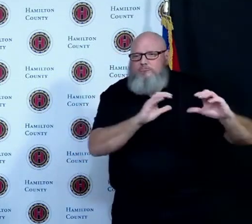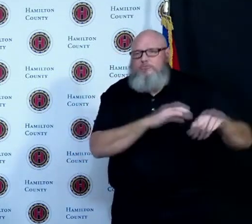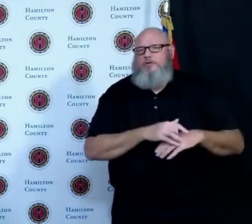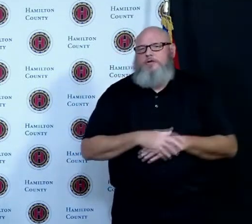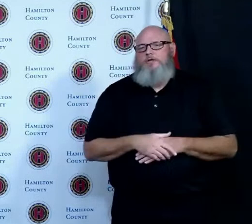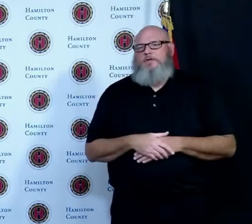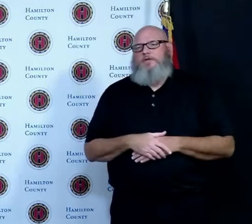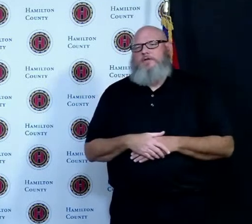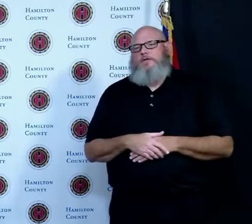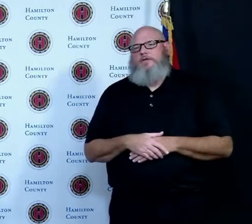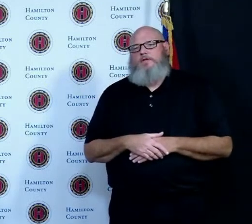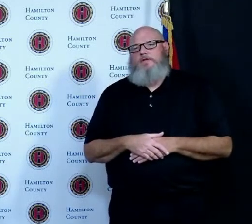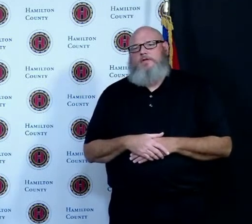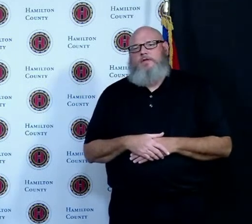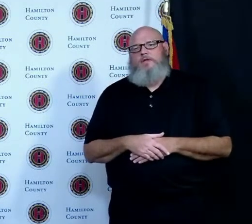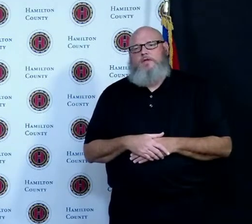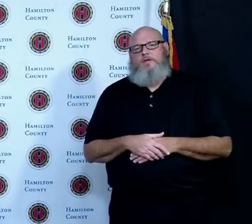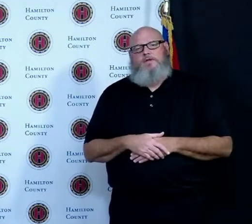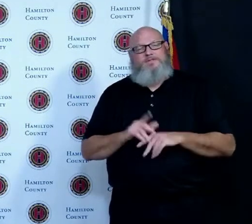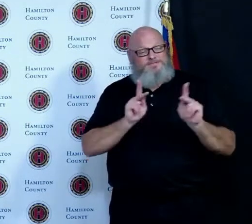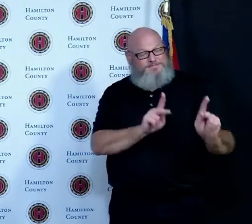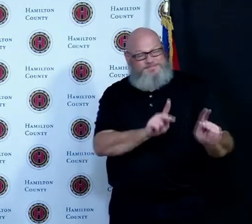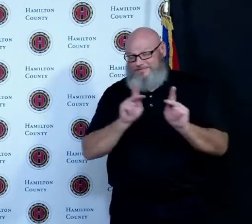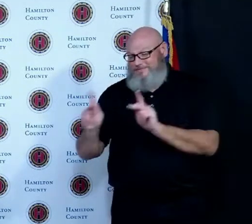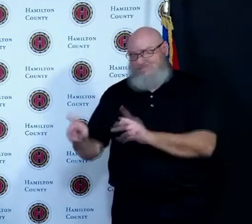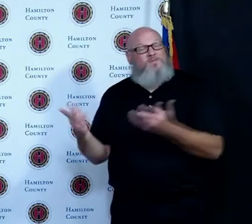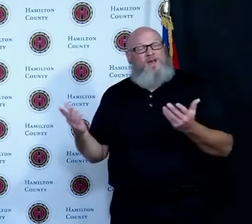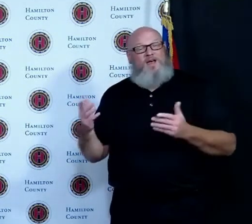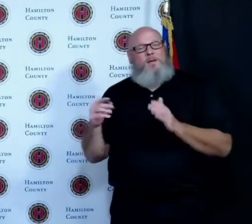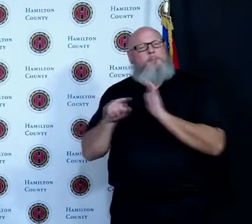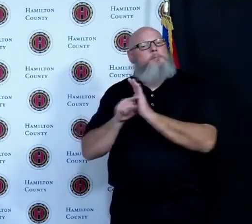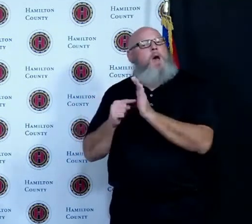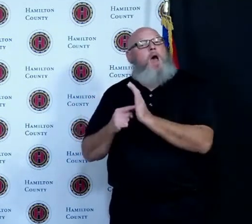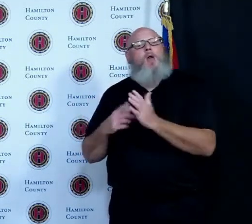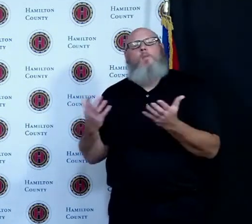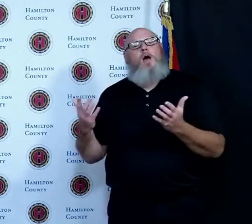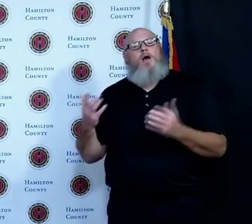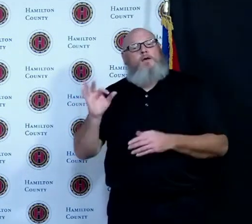as we get more doses of vaccine here in Hamilton County the only other complexity I want to share